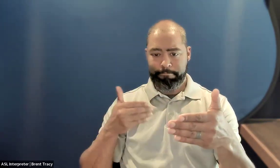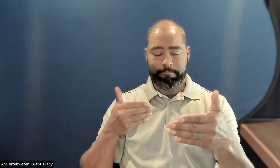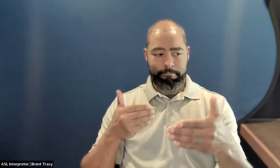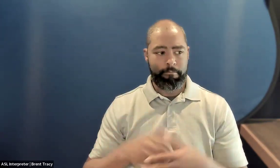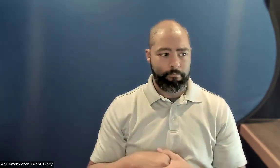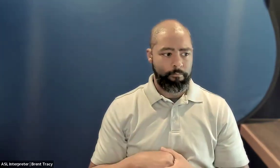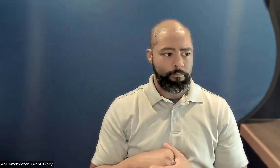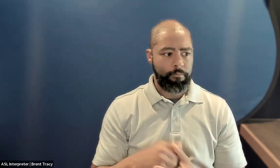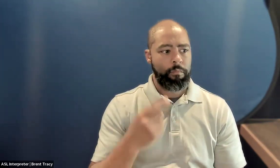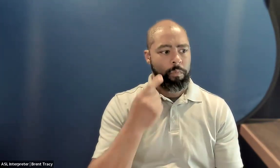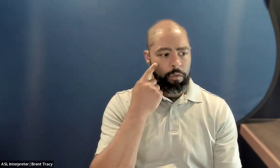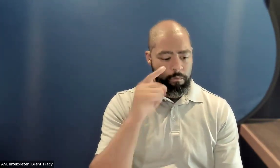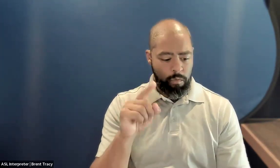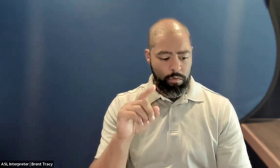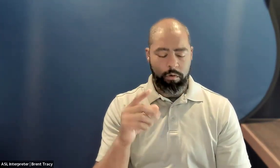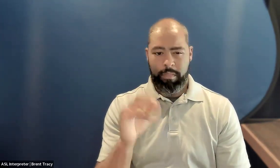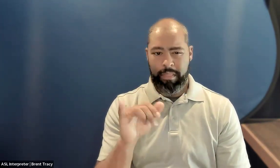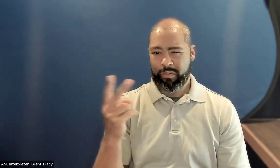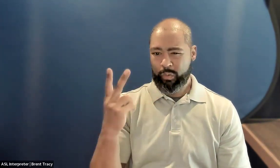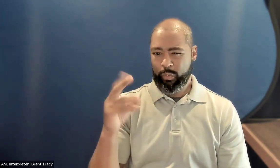So in this case the 2% annual chance flood.